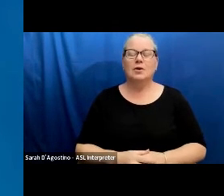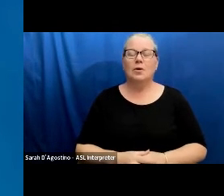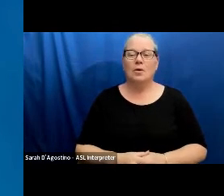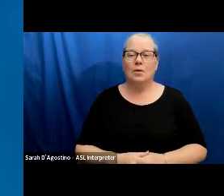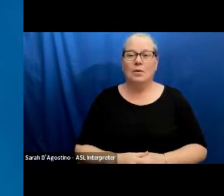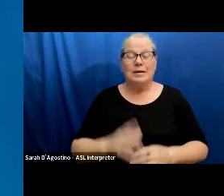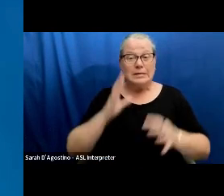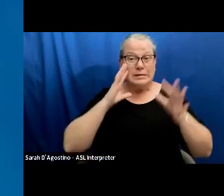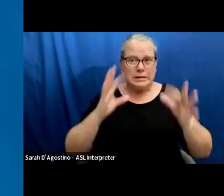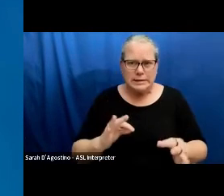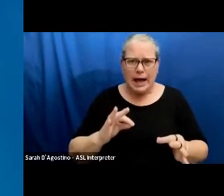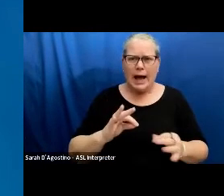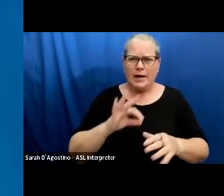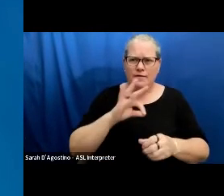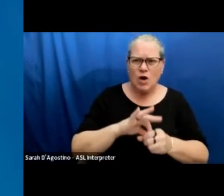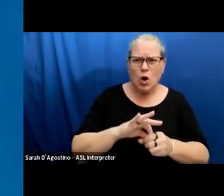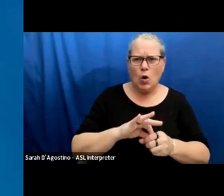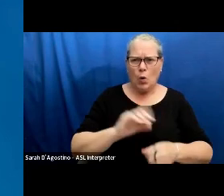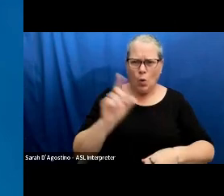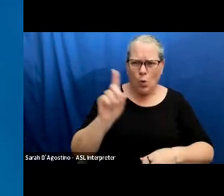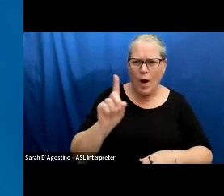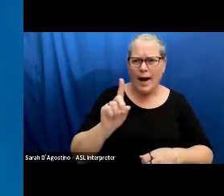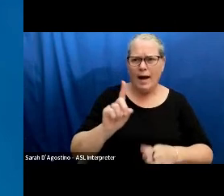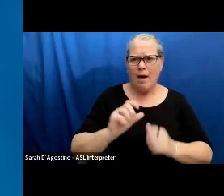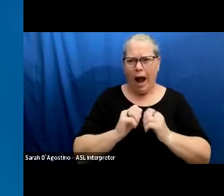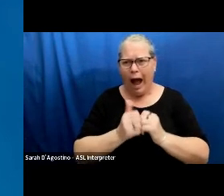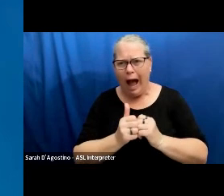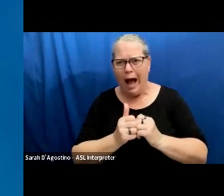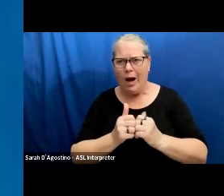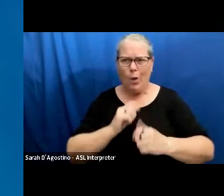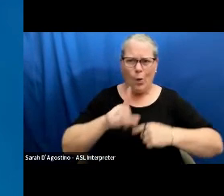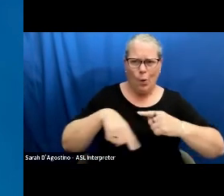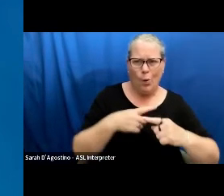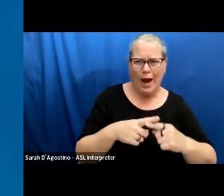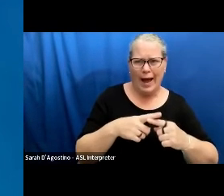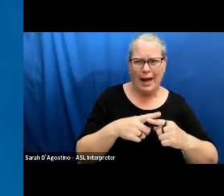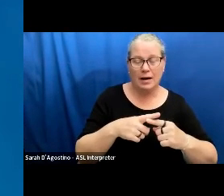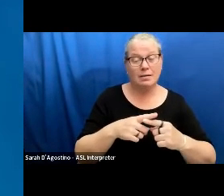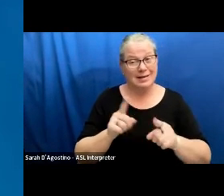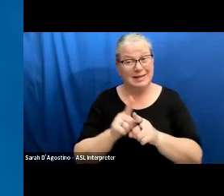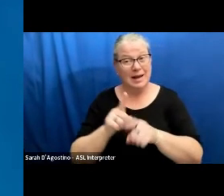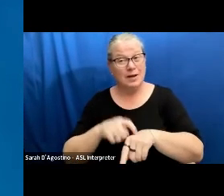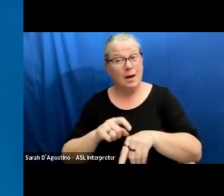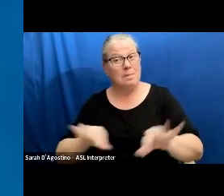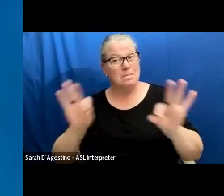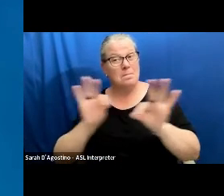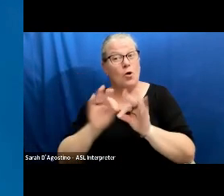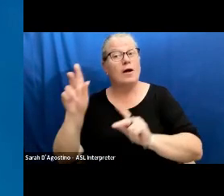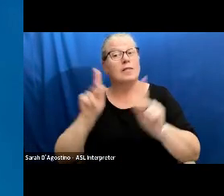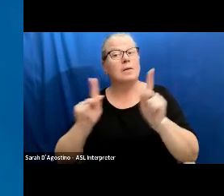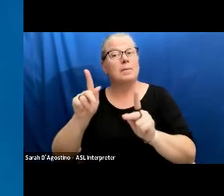it's also helpful to know who the candidates are and what their positions are on issues